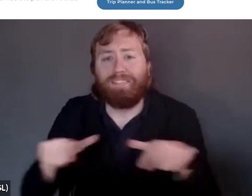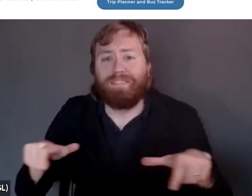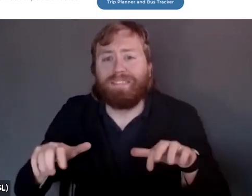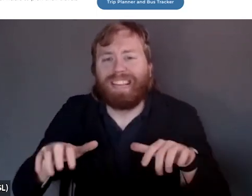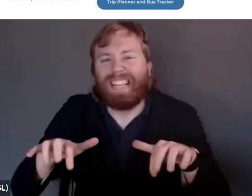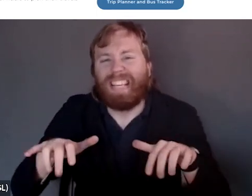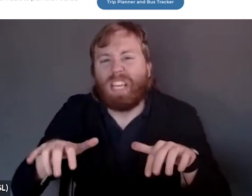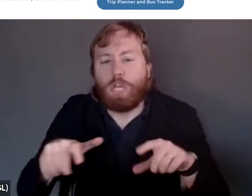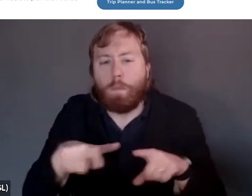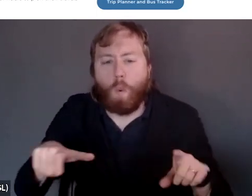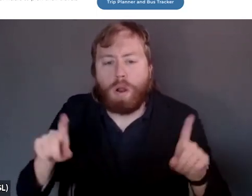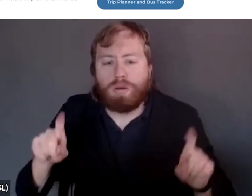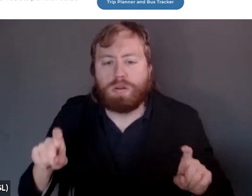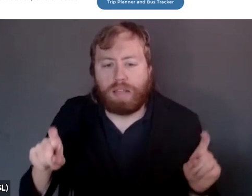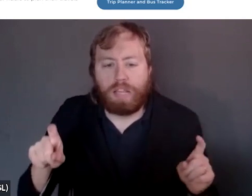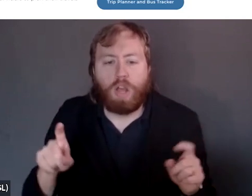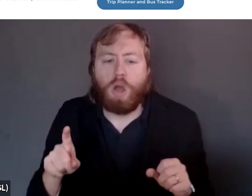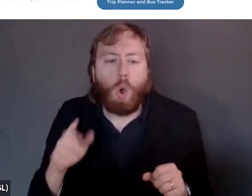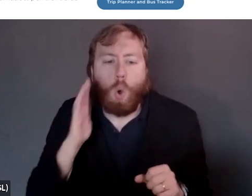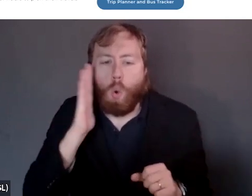and every button and every interactive element on the page,